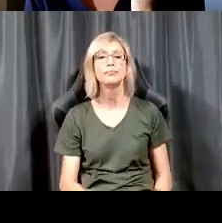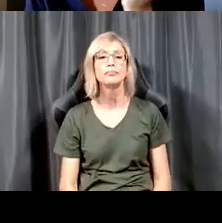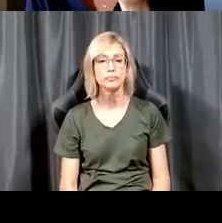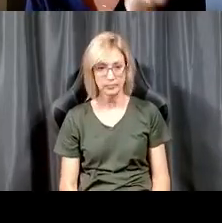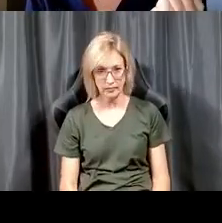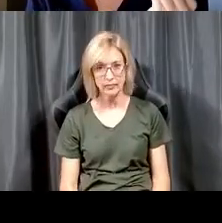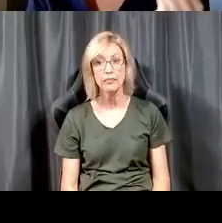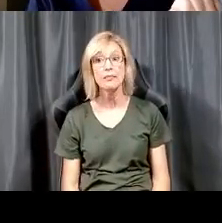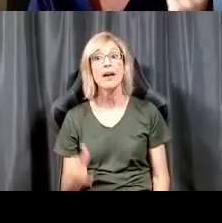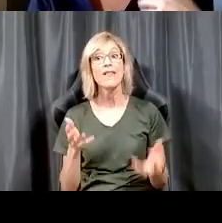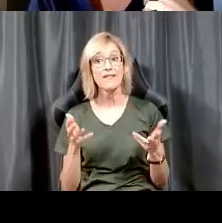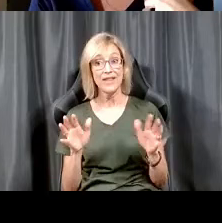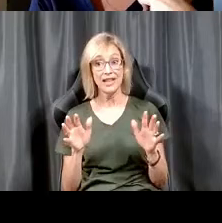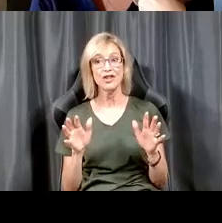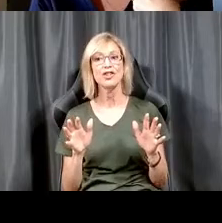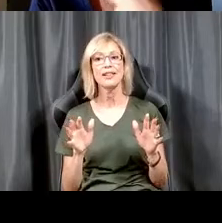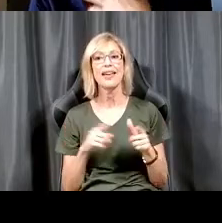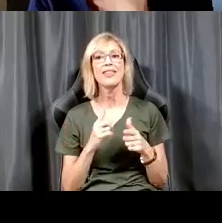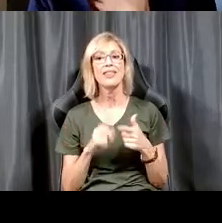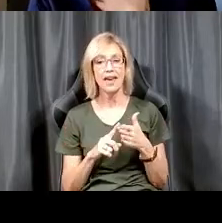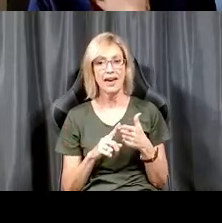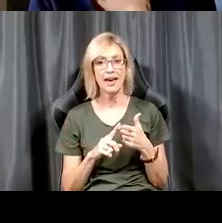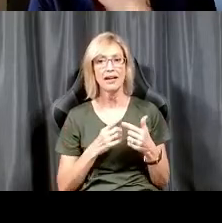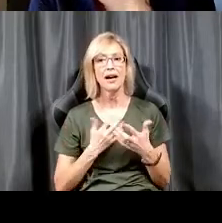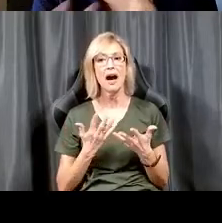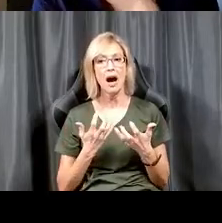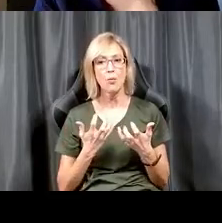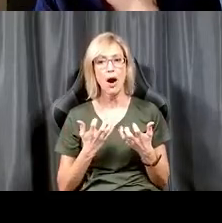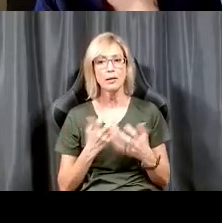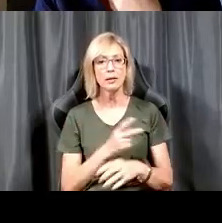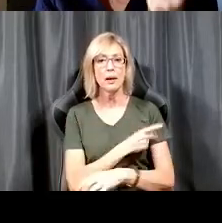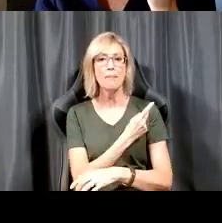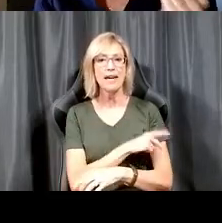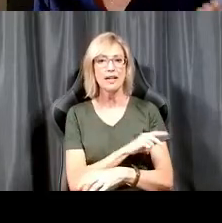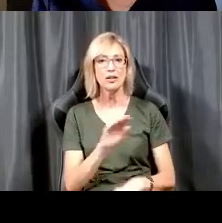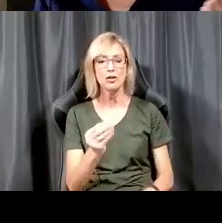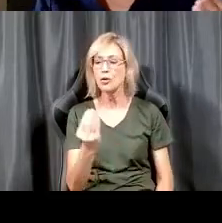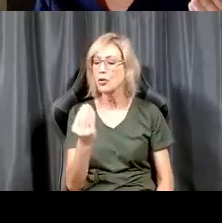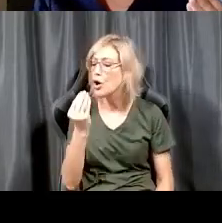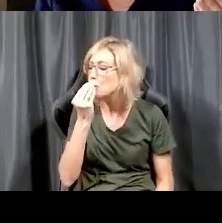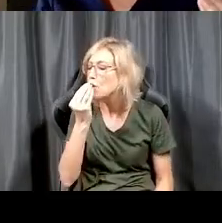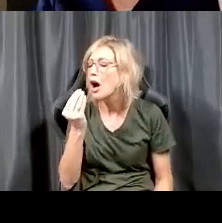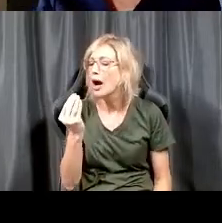we can do that, I like to have my patients Kiss their food.